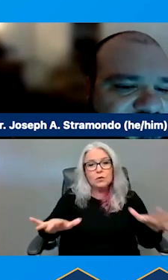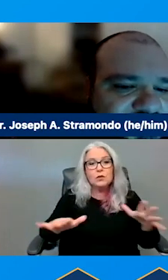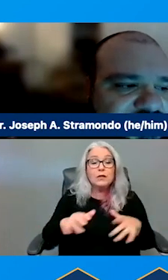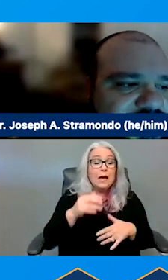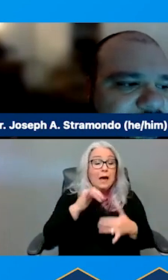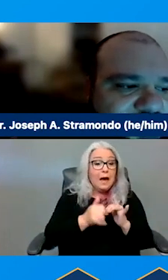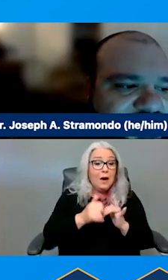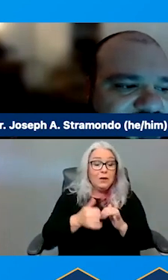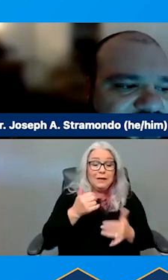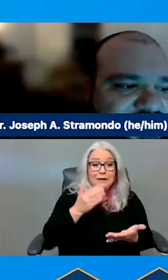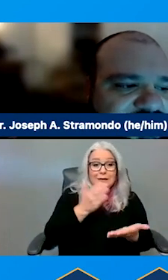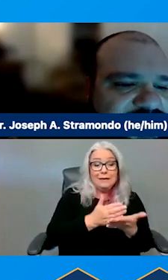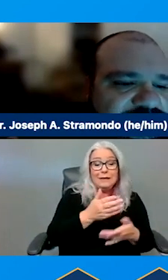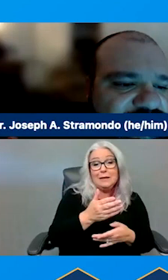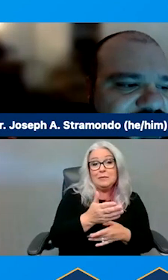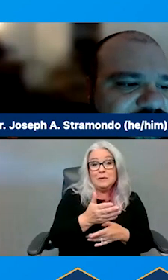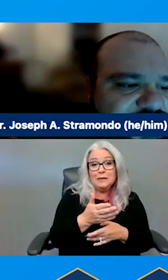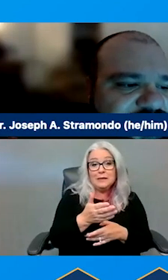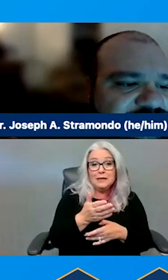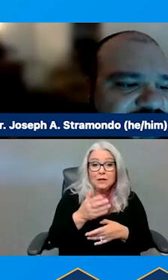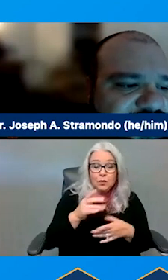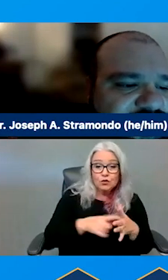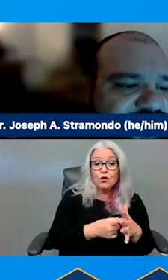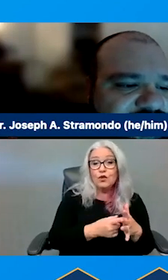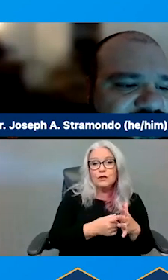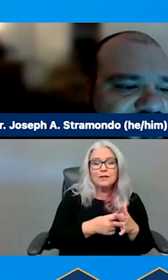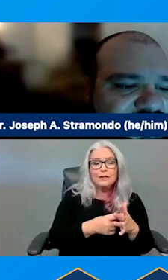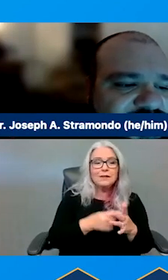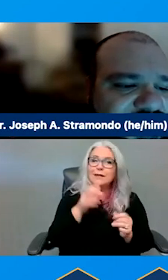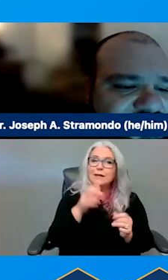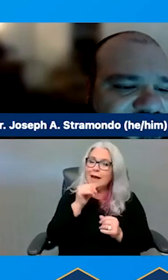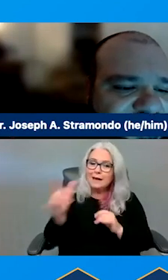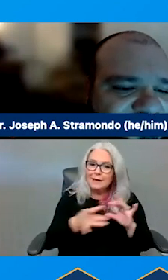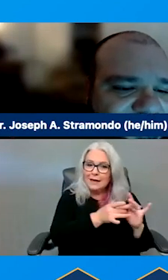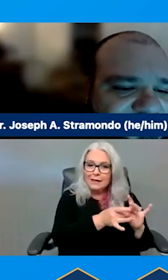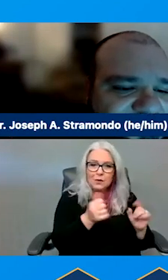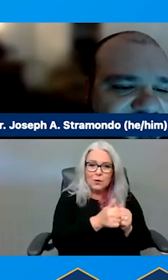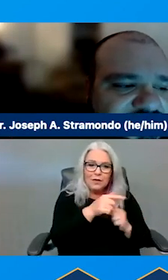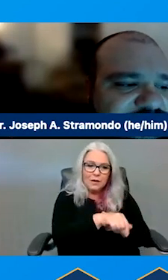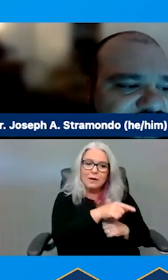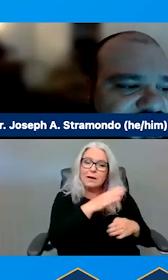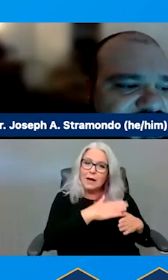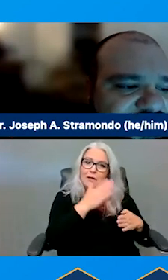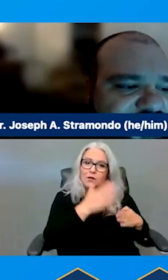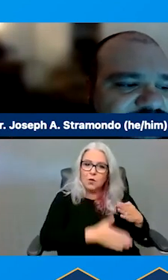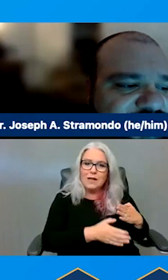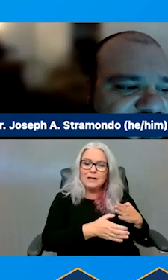which it circulates, the lack of